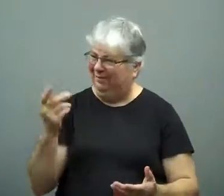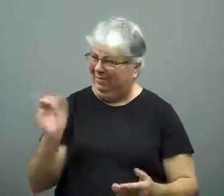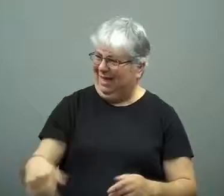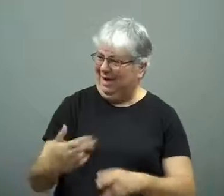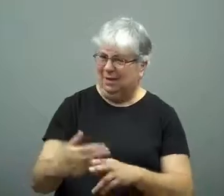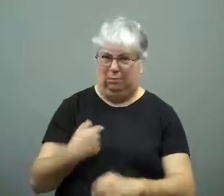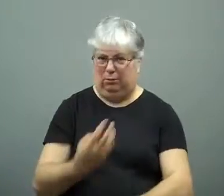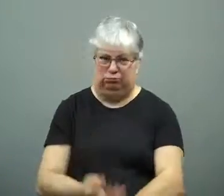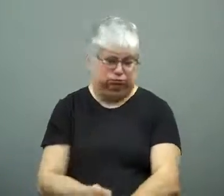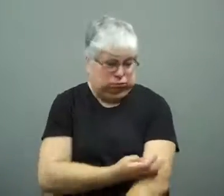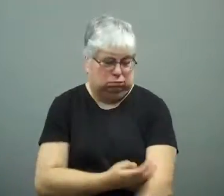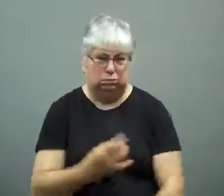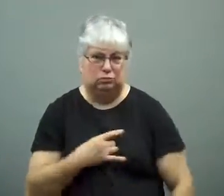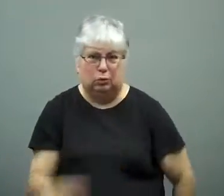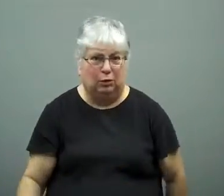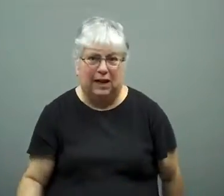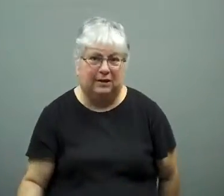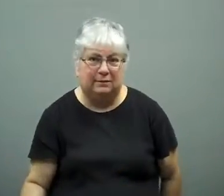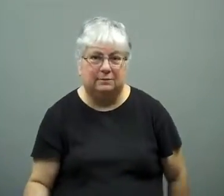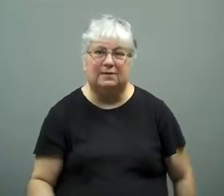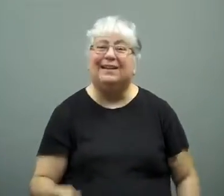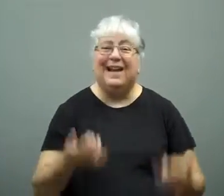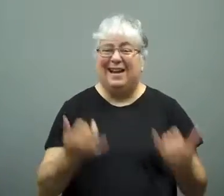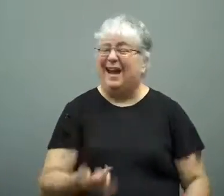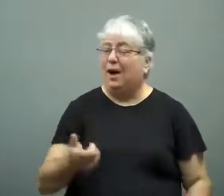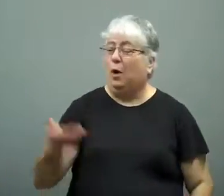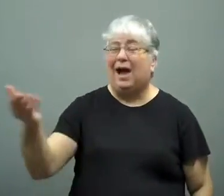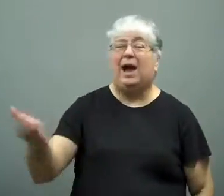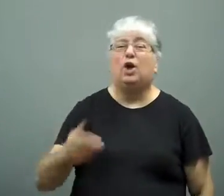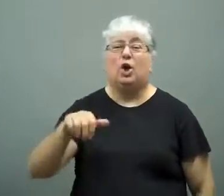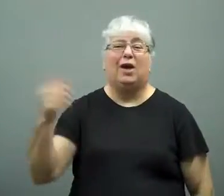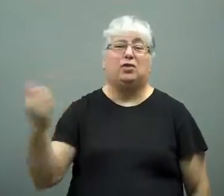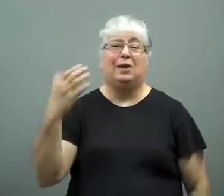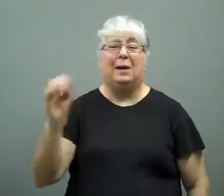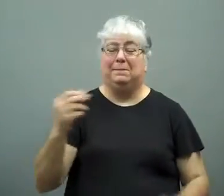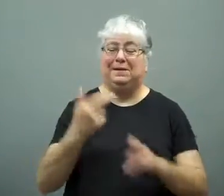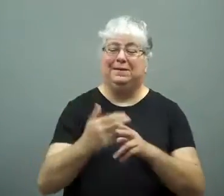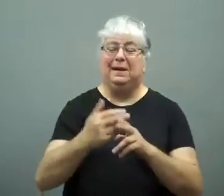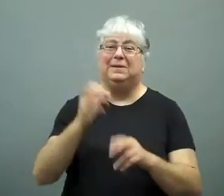She said it gave her chills.